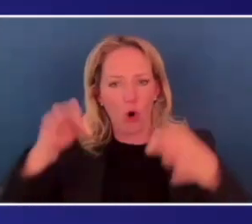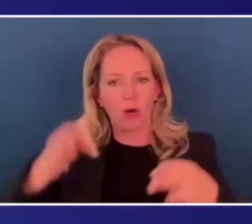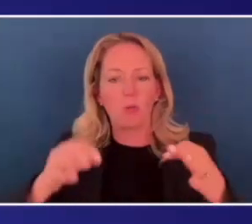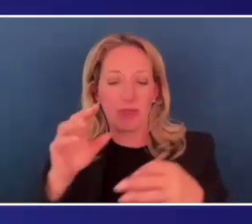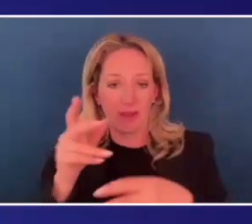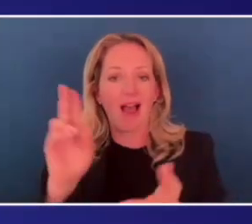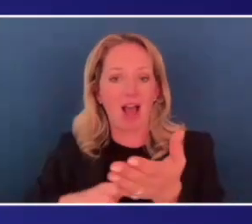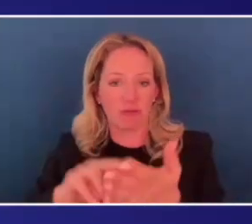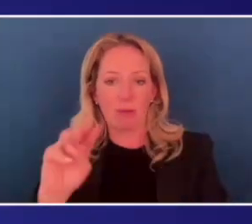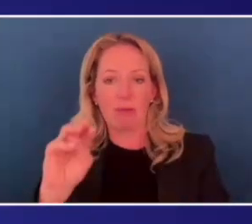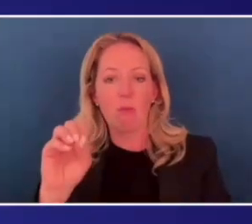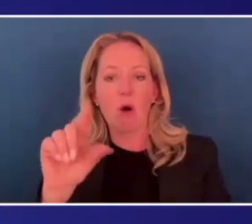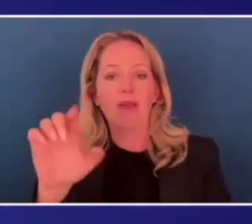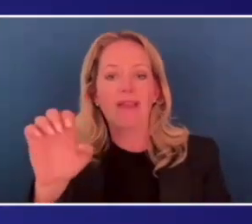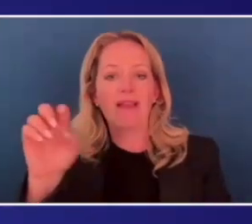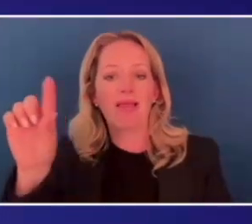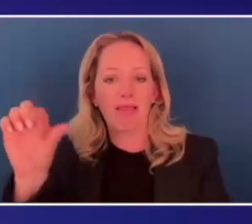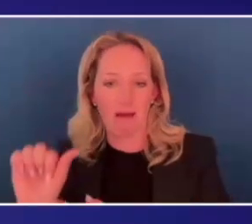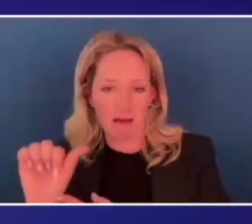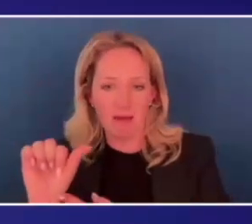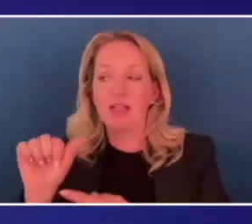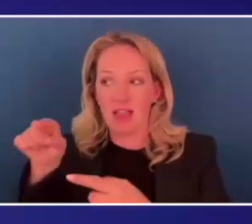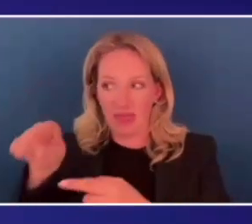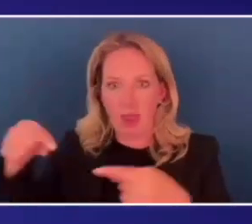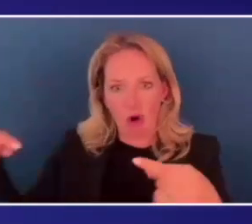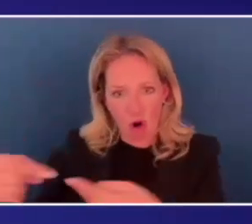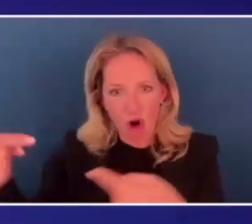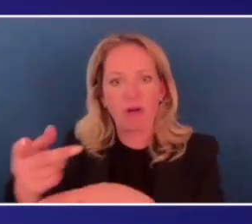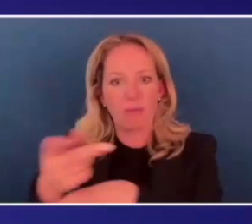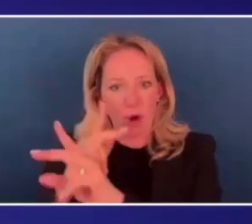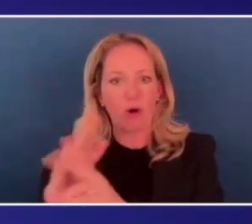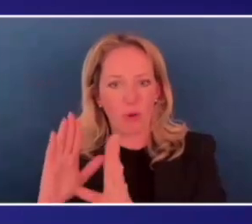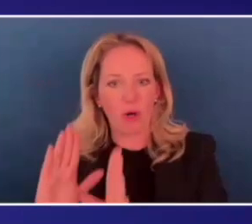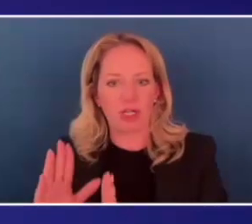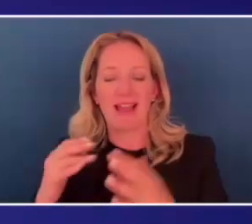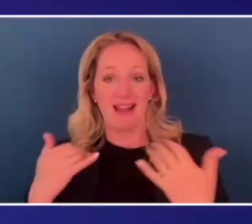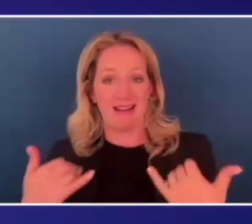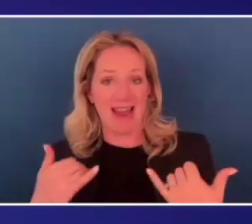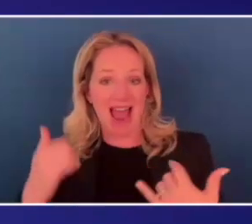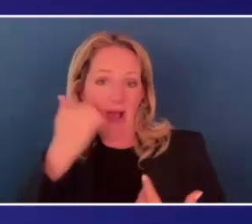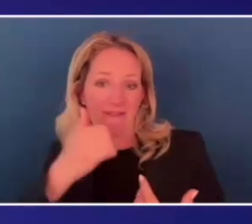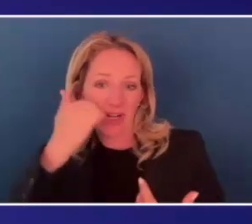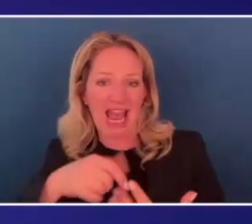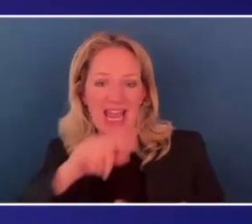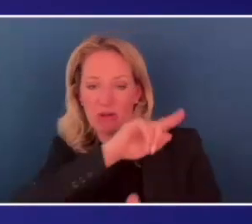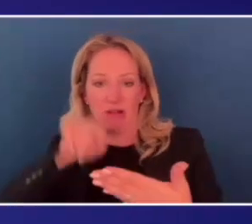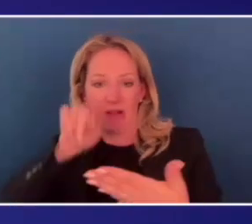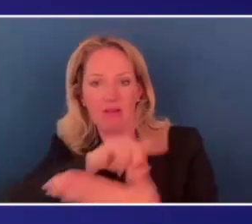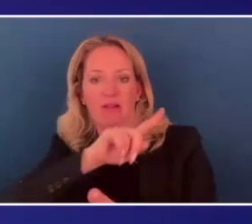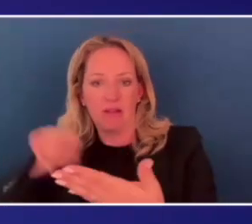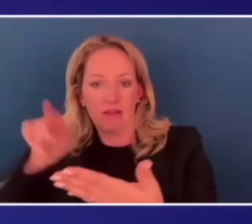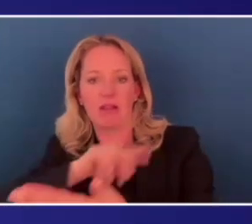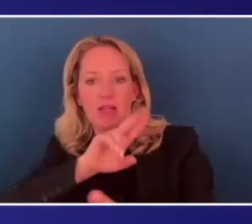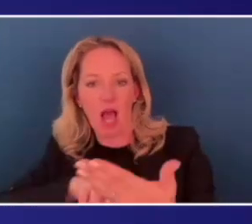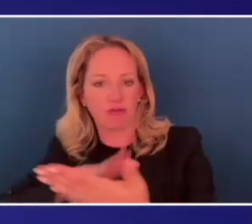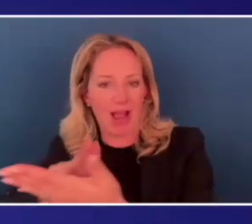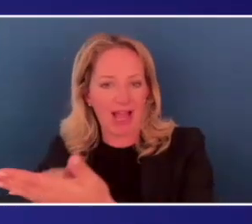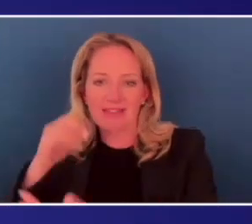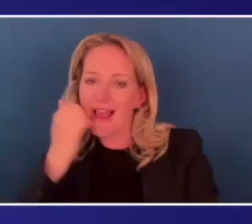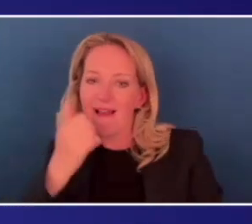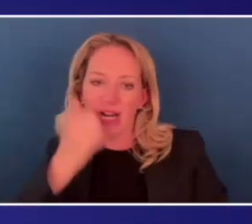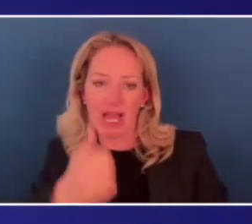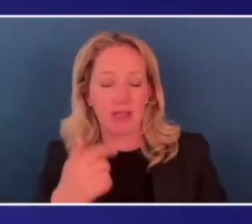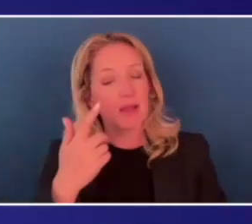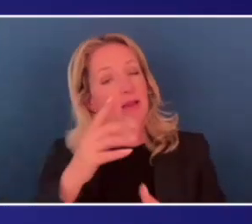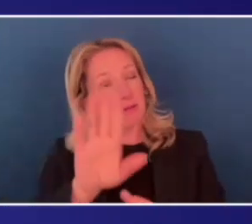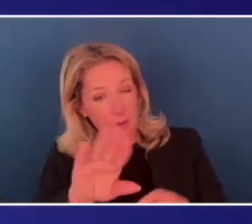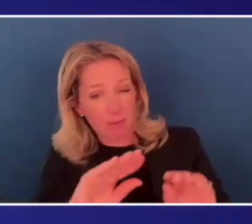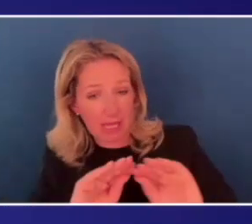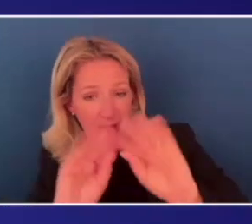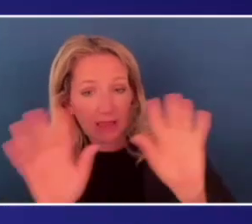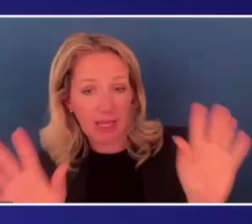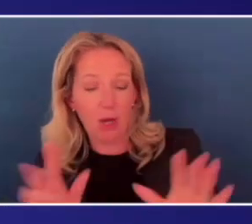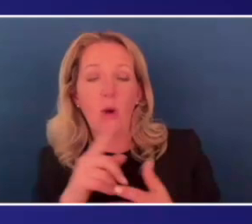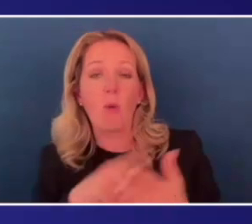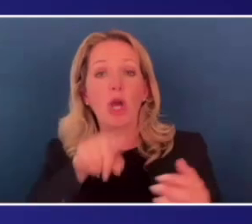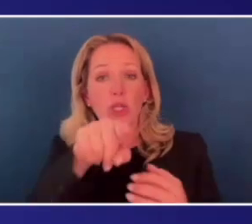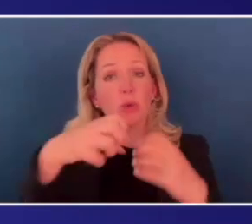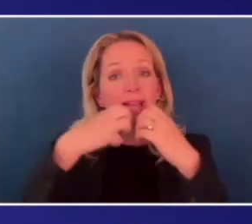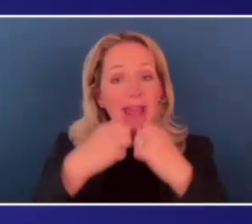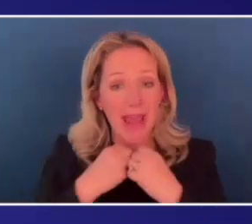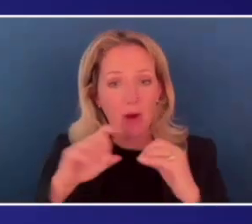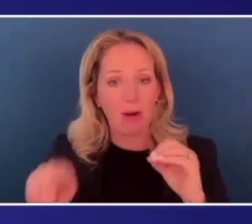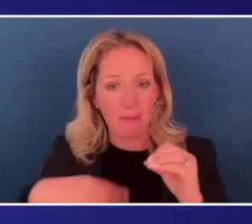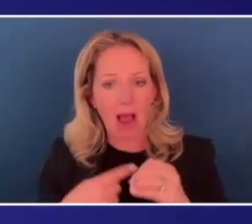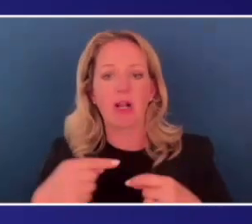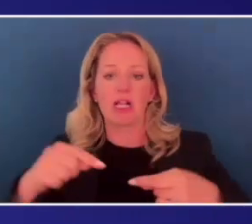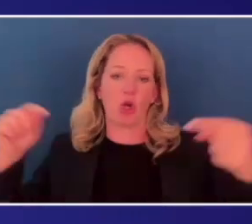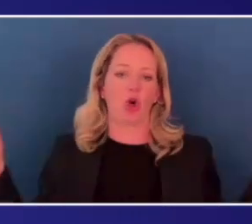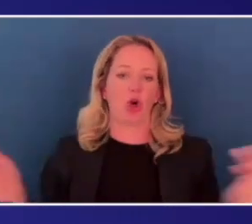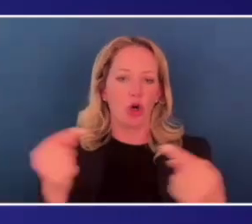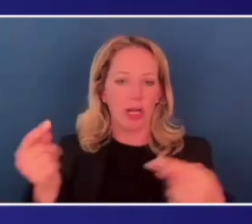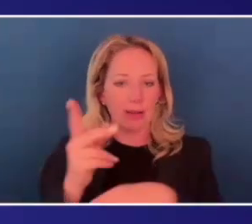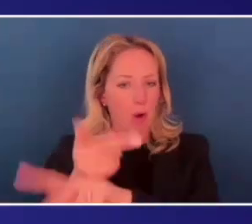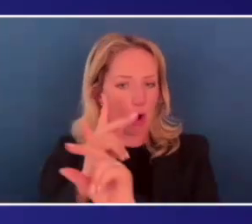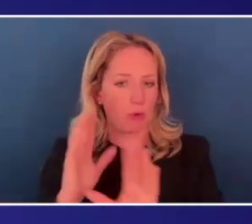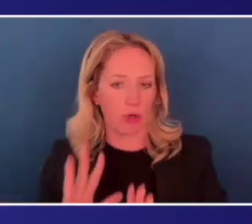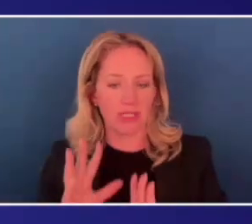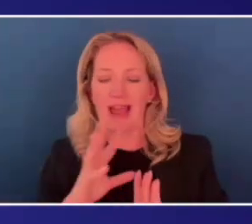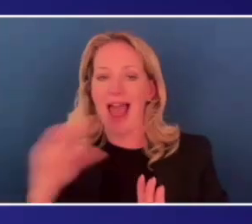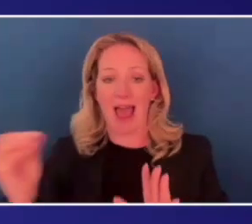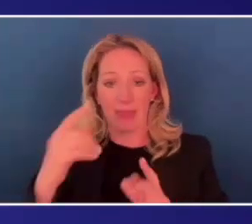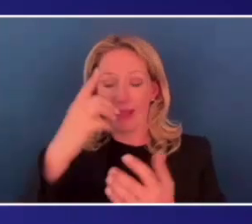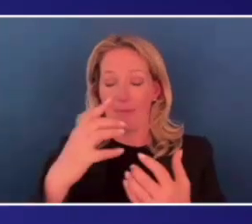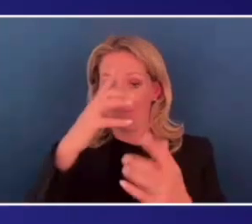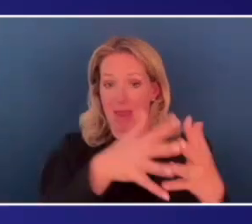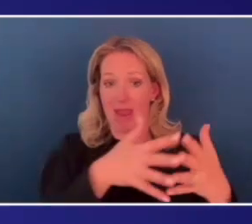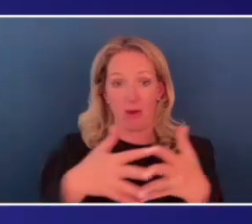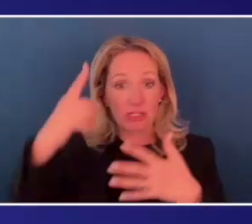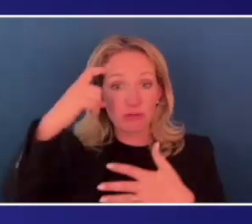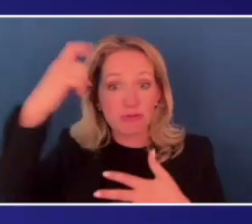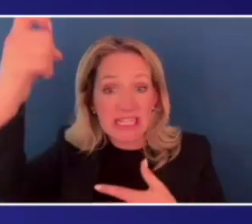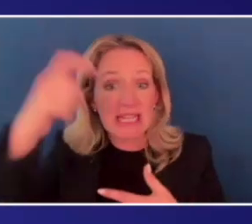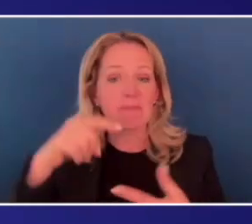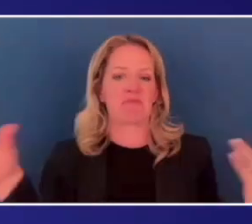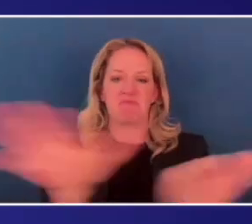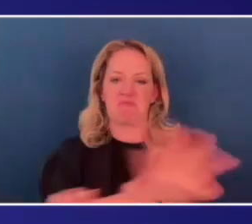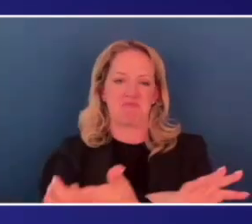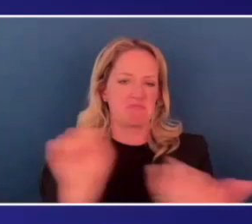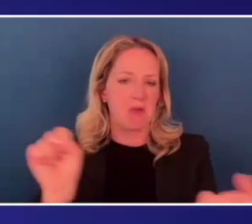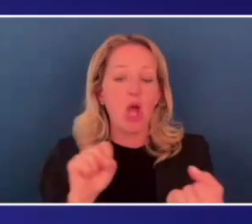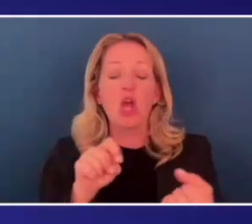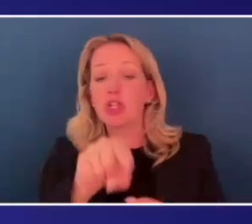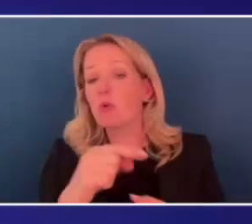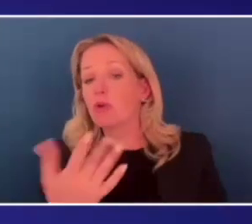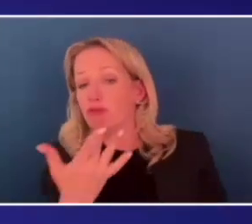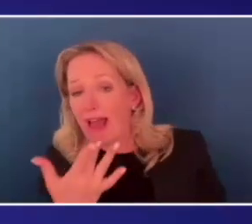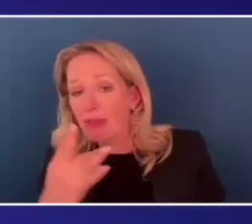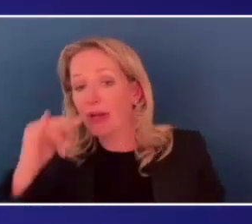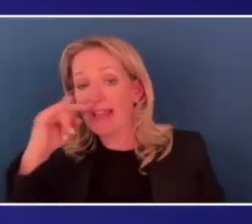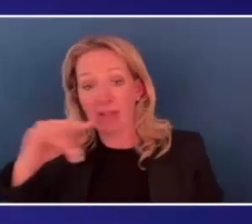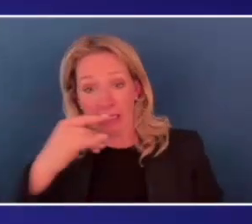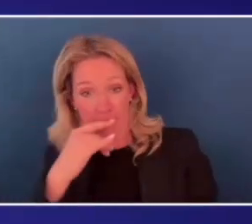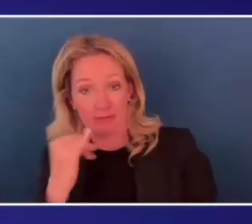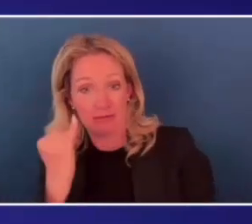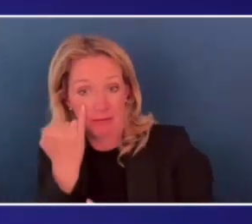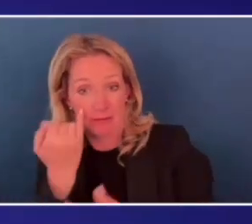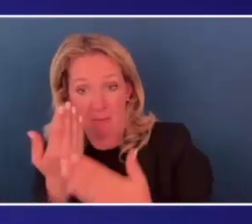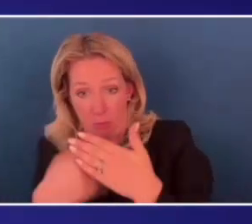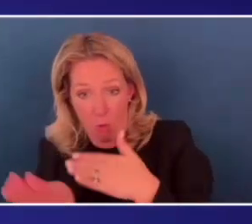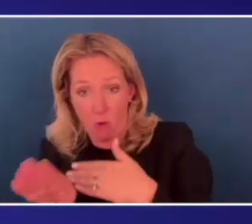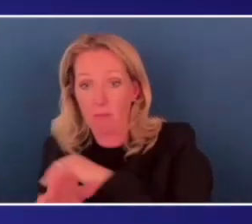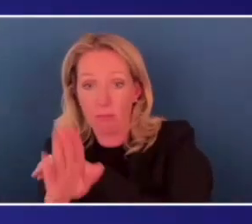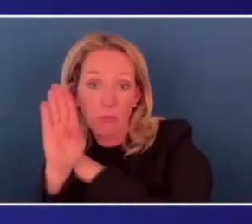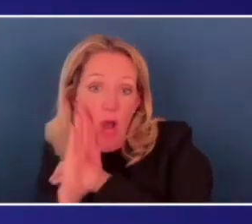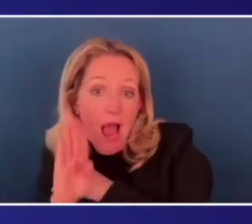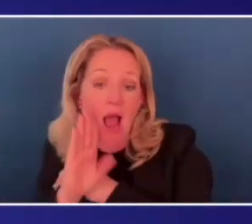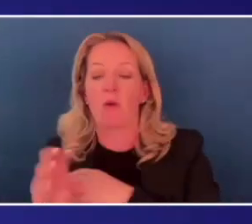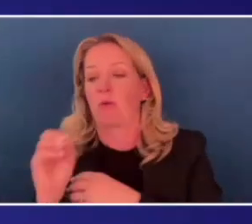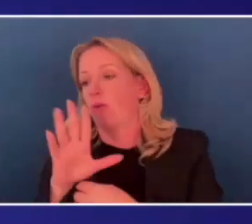So let's be clear what you guys care about today is hurting borrowers is burning down the American dream because you would rather kids who are born poor and middle class wipe the stews and people that are born of fluent.